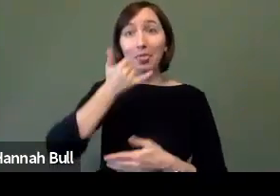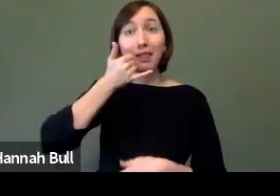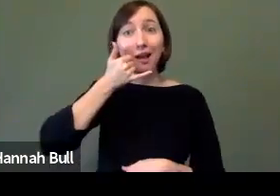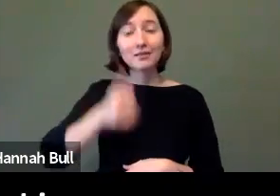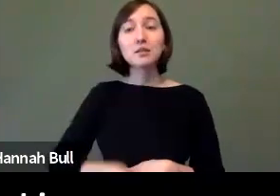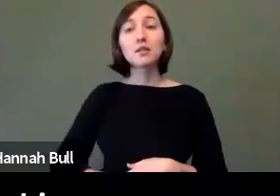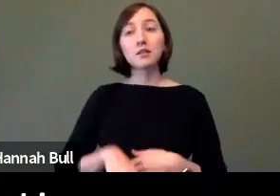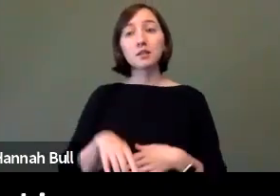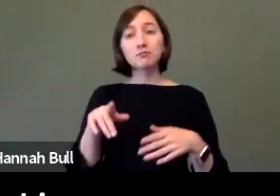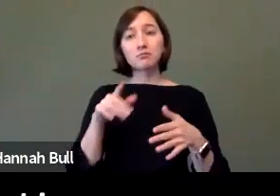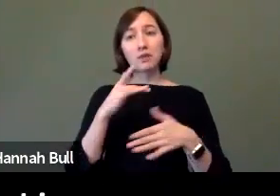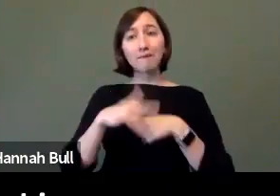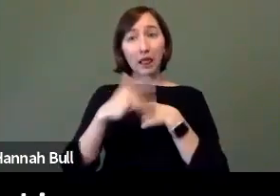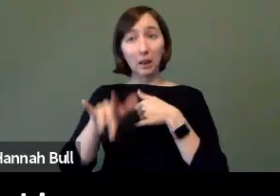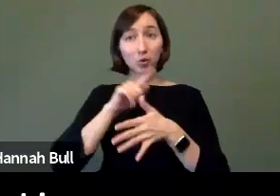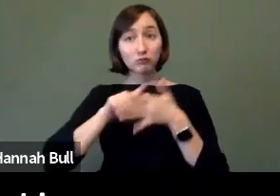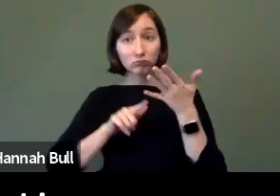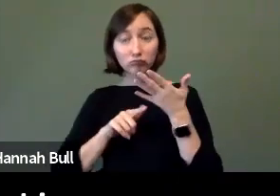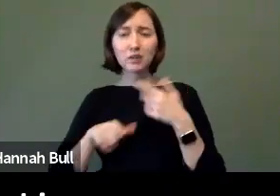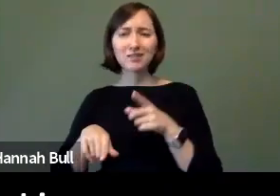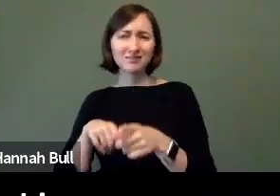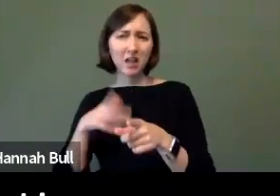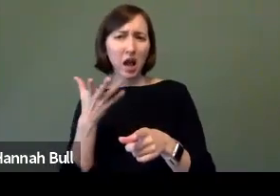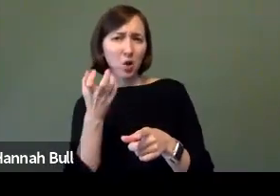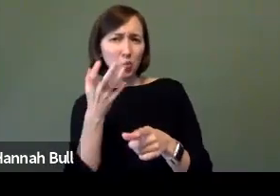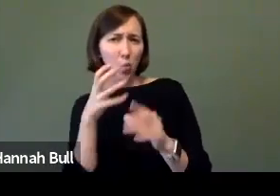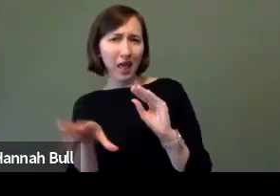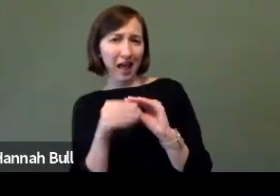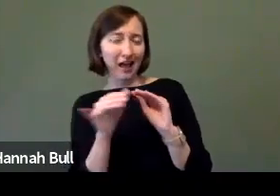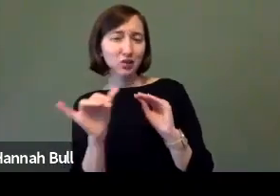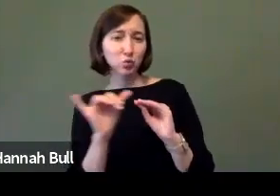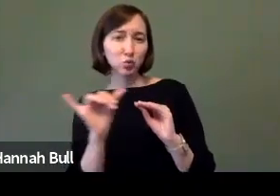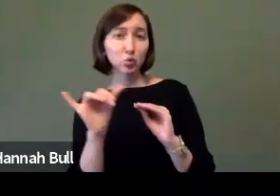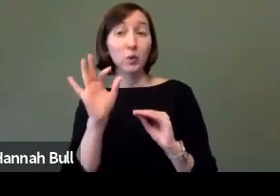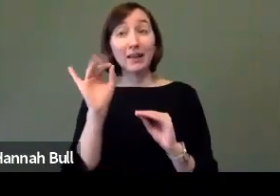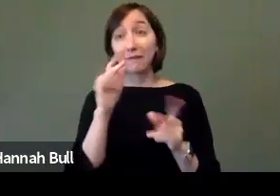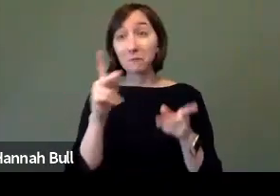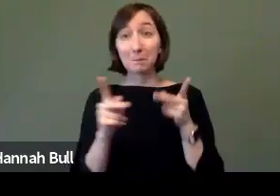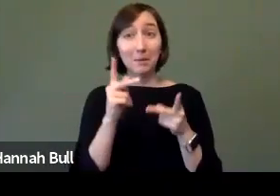Susanna Miller-Raines: I want to say something real quick. If people don't feel comfort using the phone